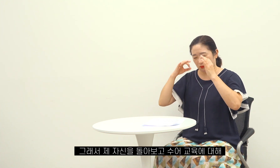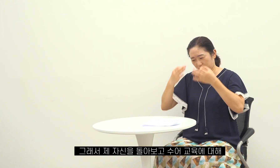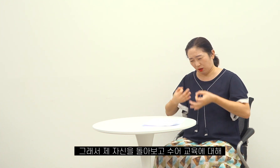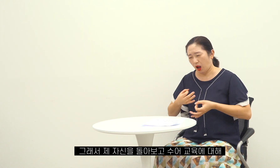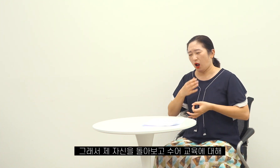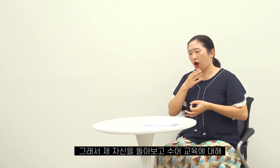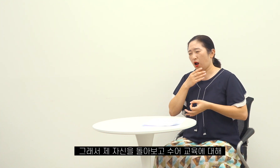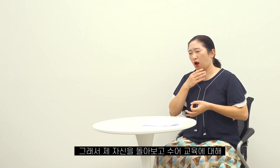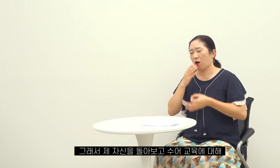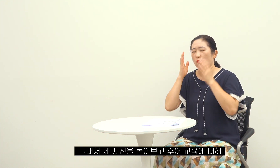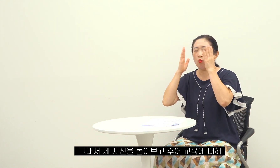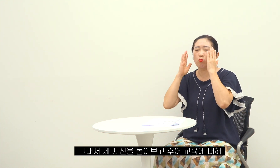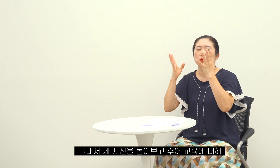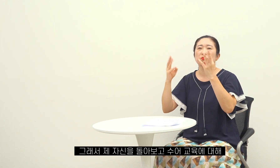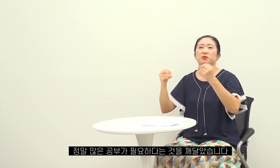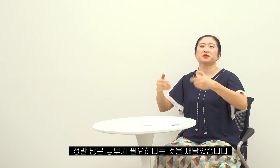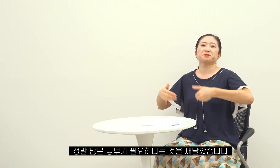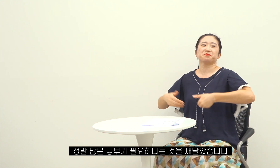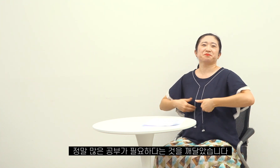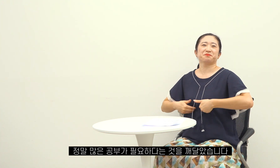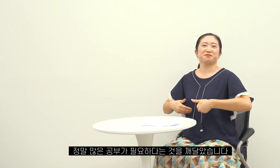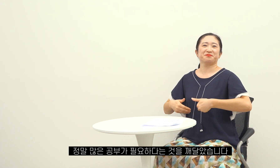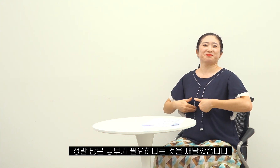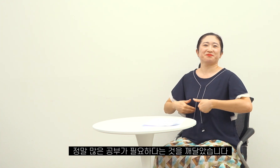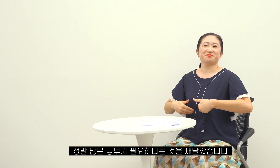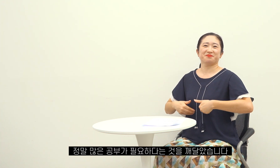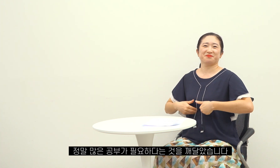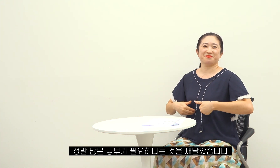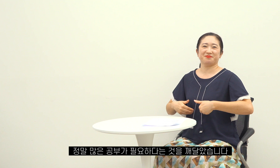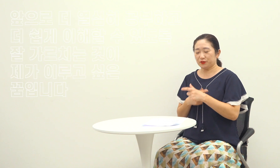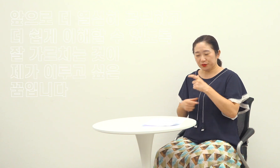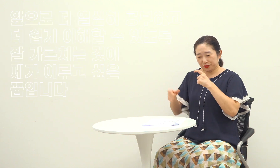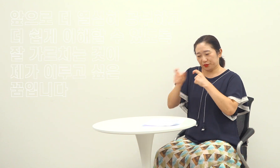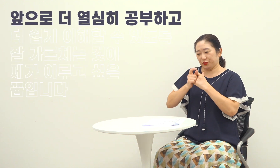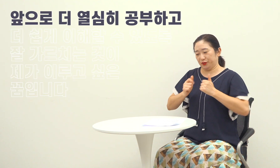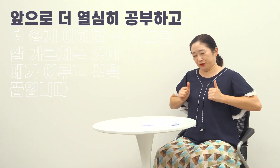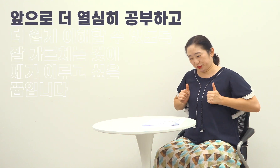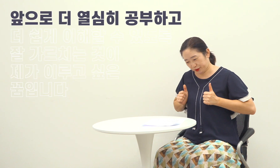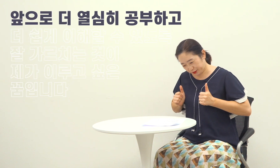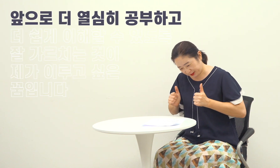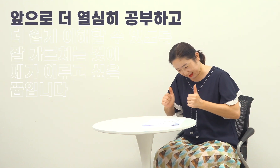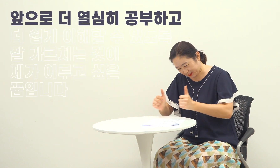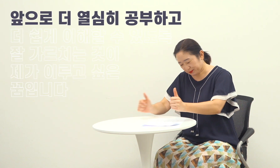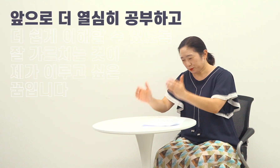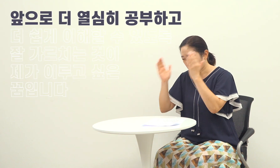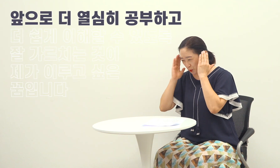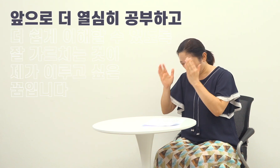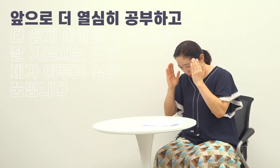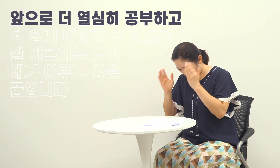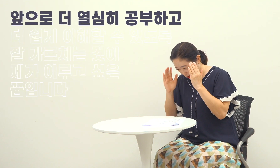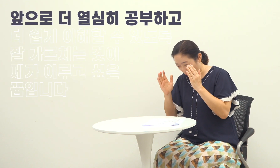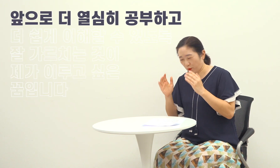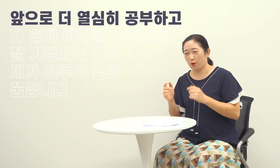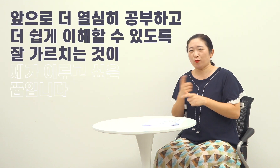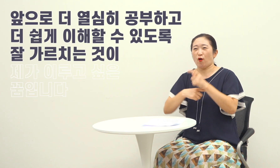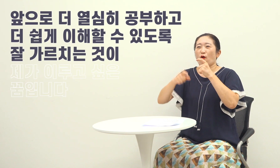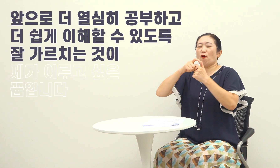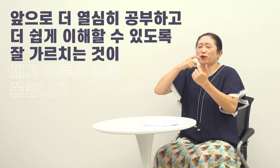So I looked back on myself and realized that I really needed to study sign language education. It is my dream to study harder and teach well